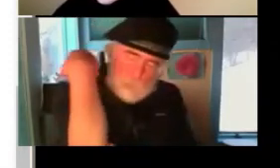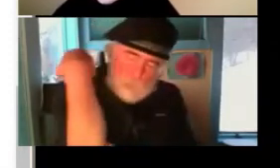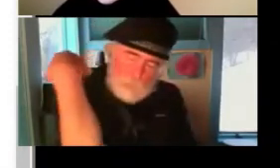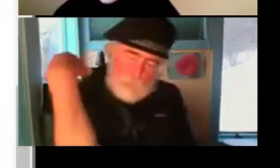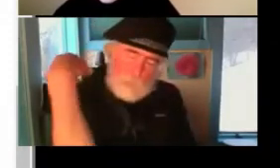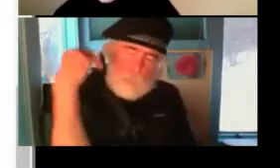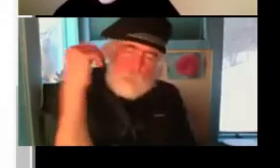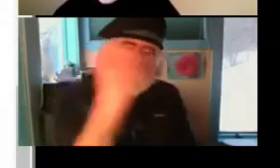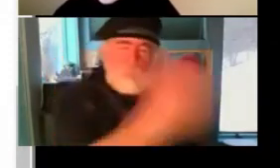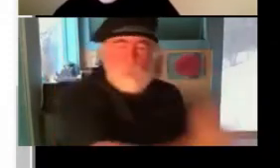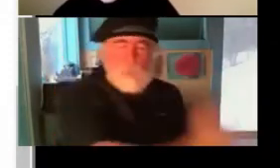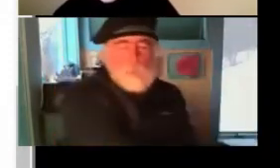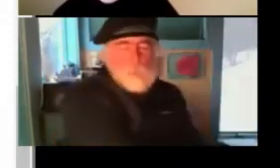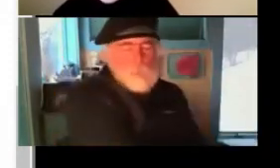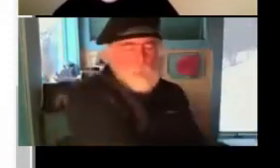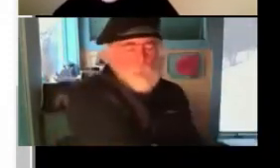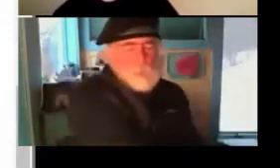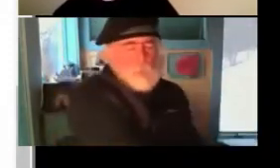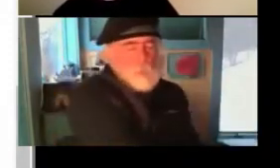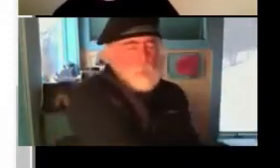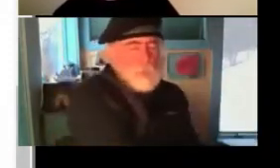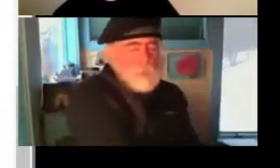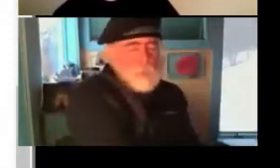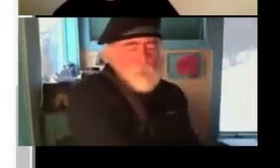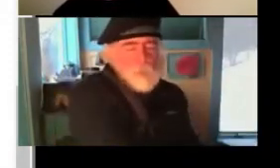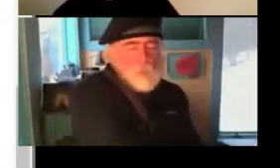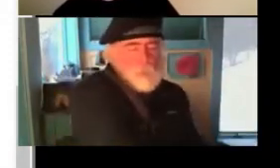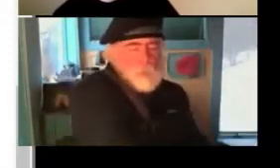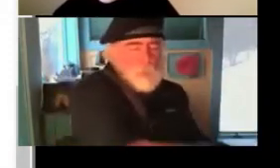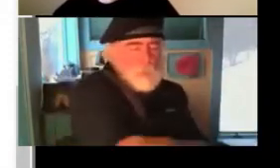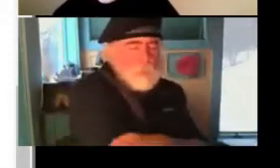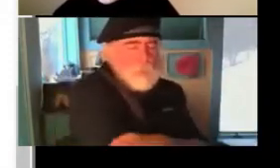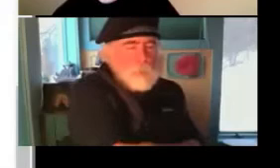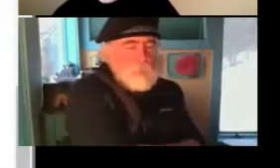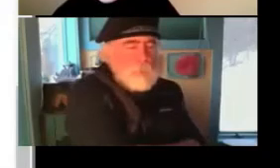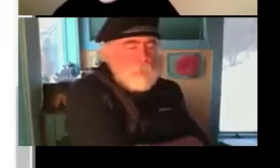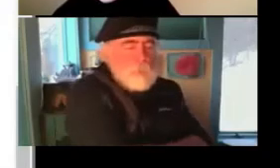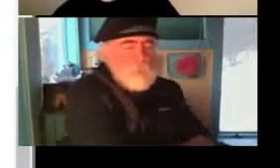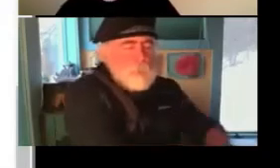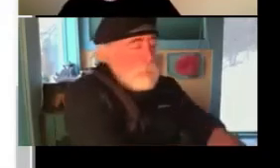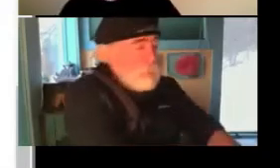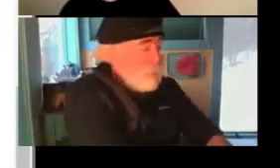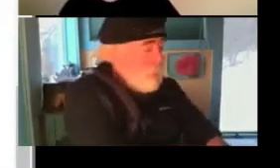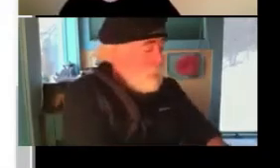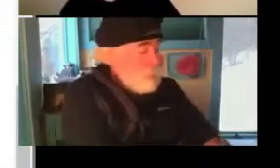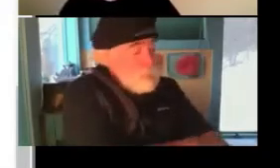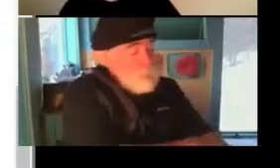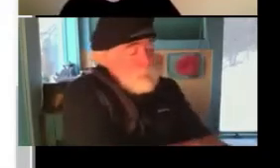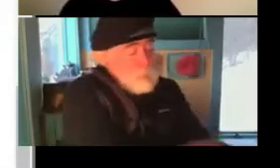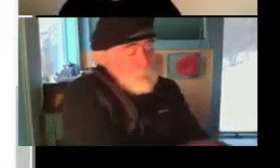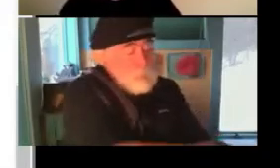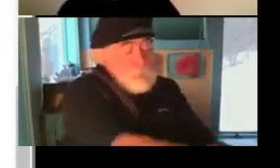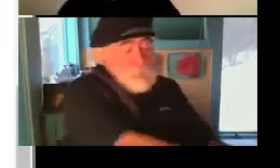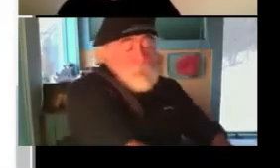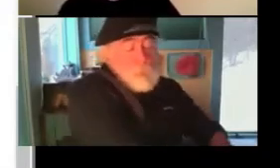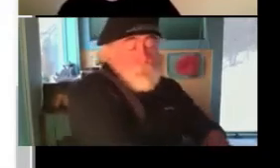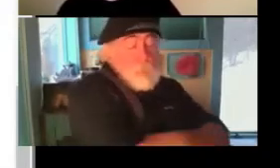in Ariel, Courier, Times. You may include multiple writing samples in one PDF. For poets,